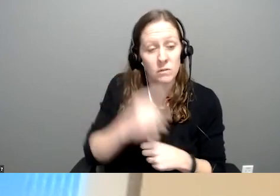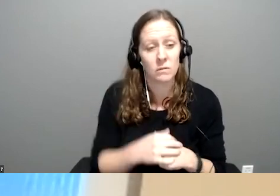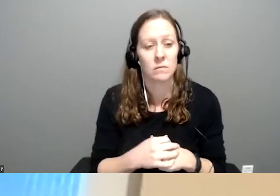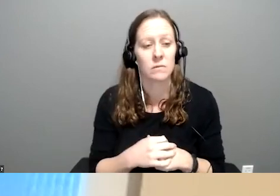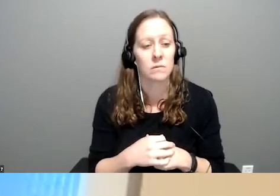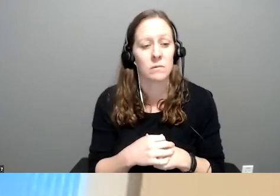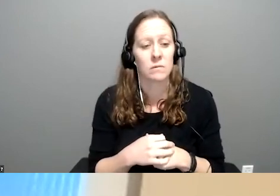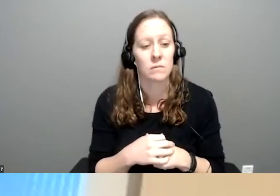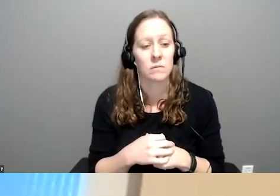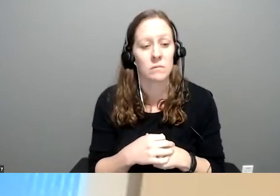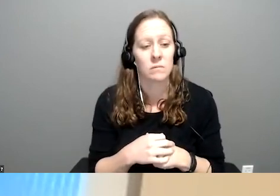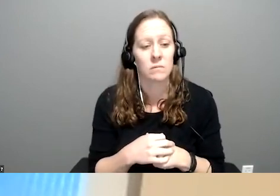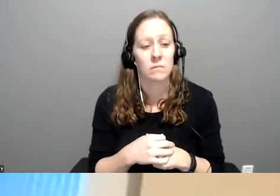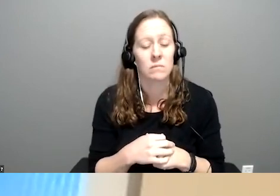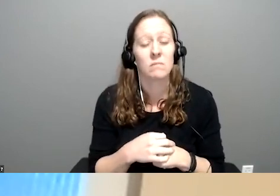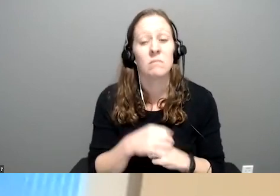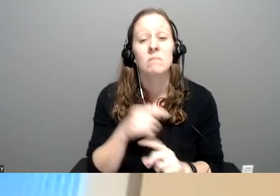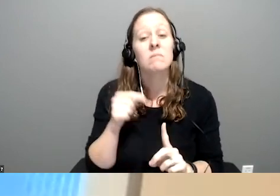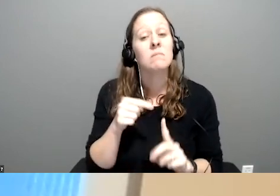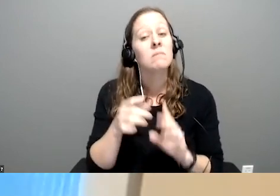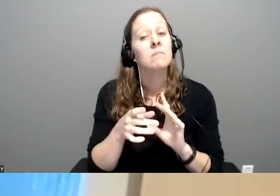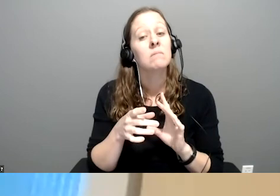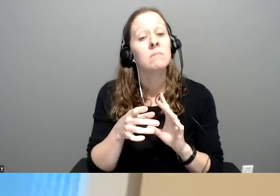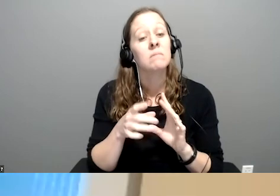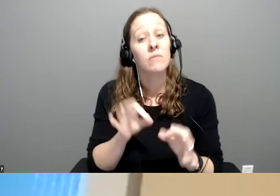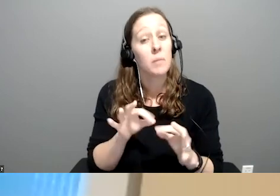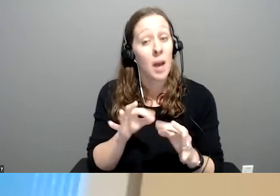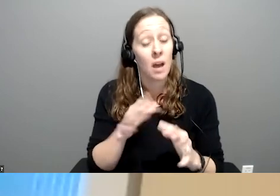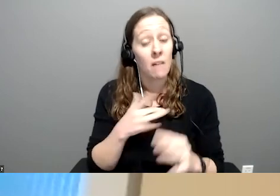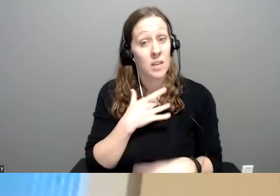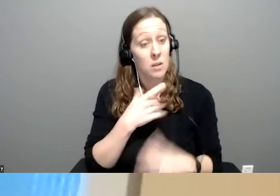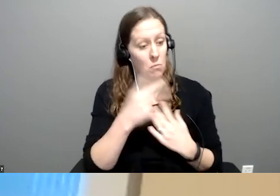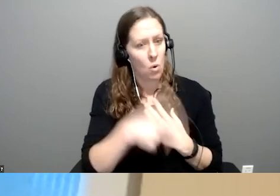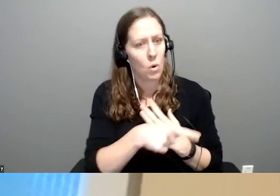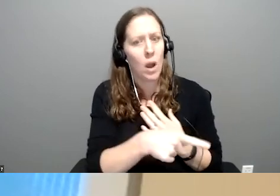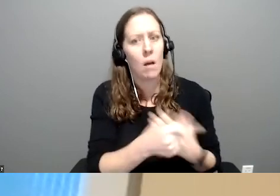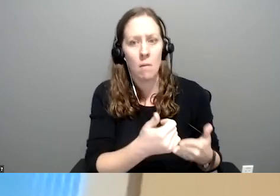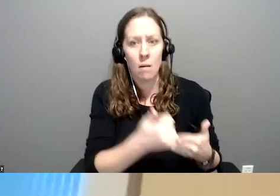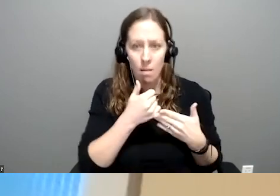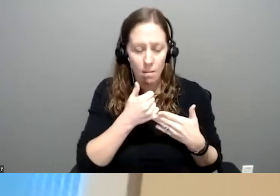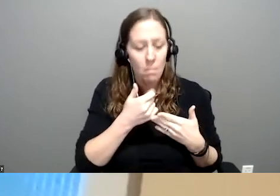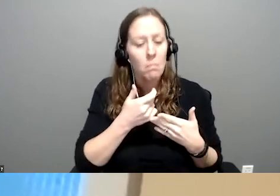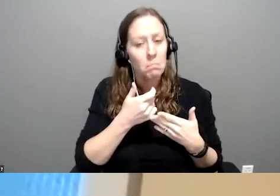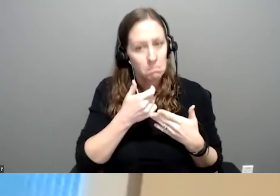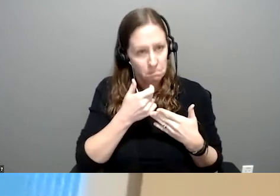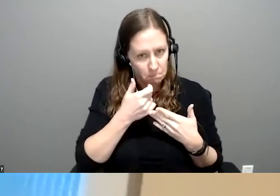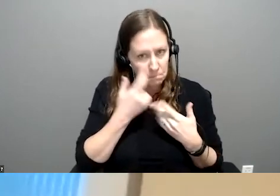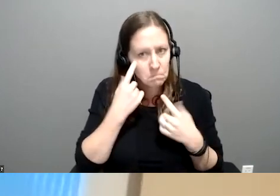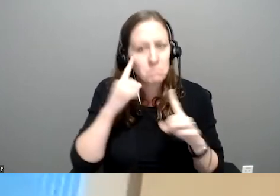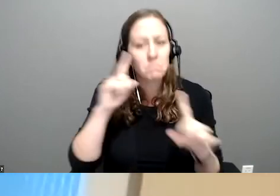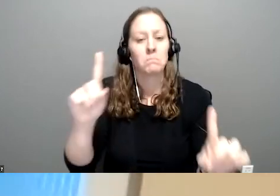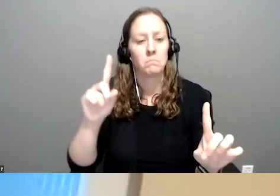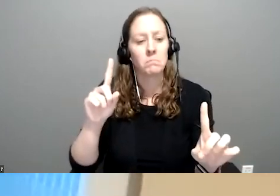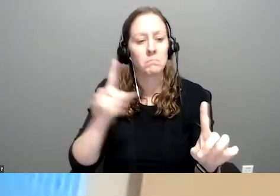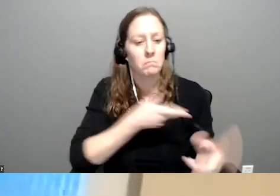and they said that the program made them more effective in working with people with disabilities, particularly with their job placements.